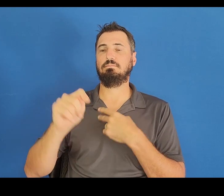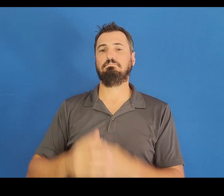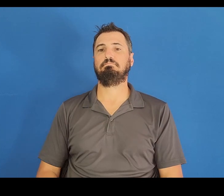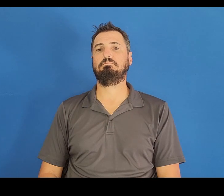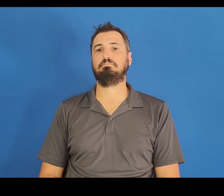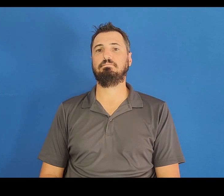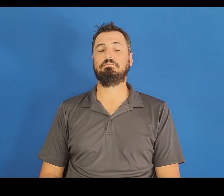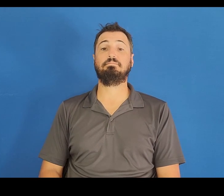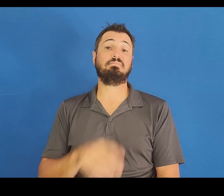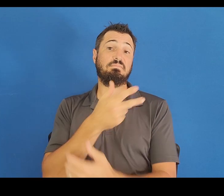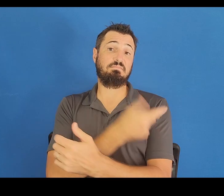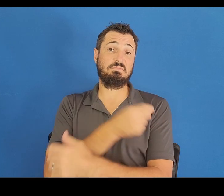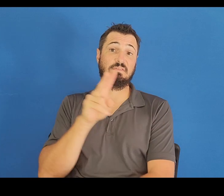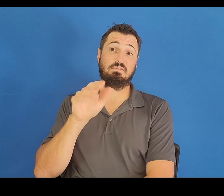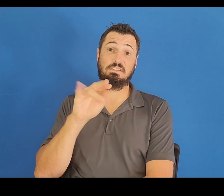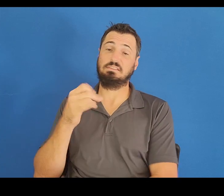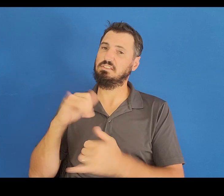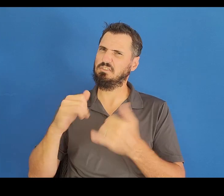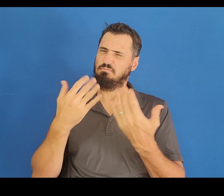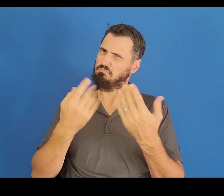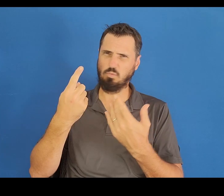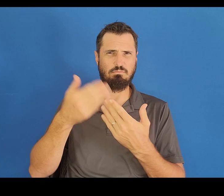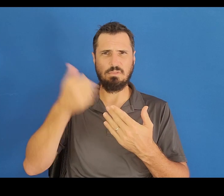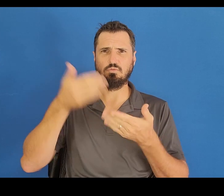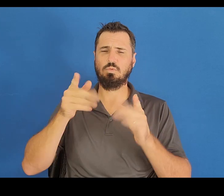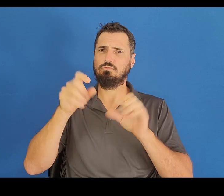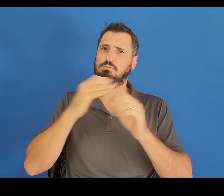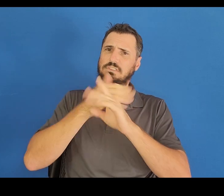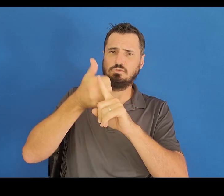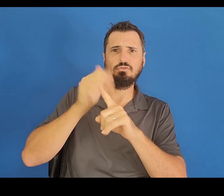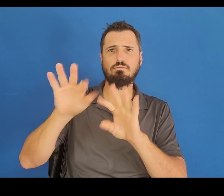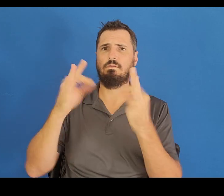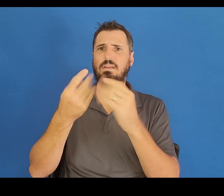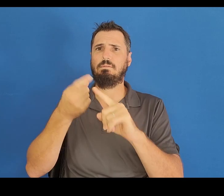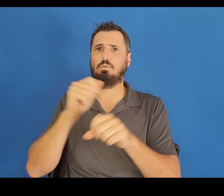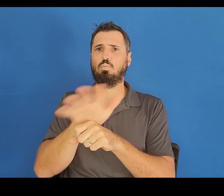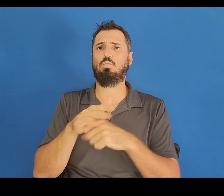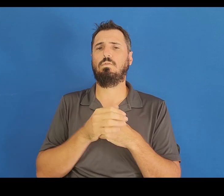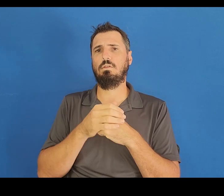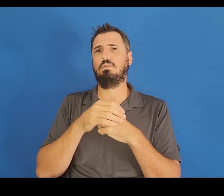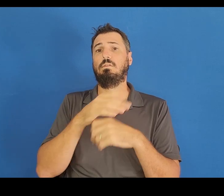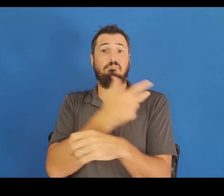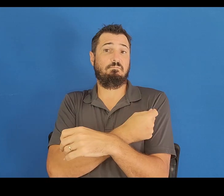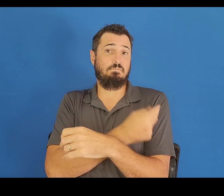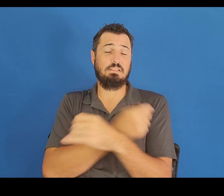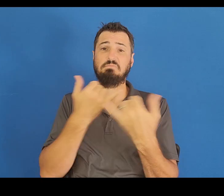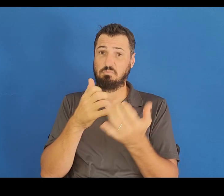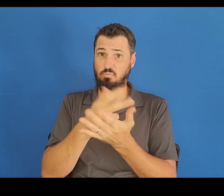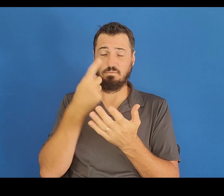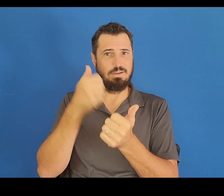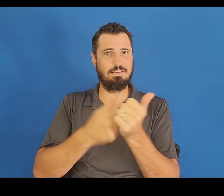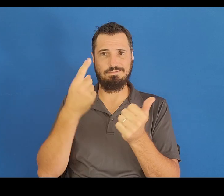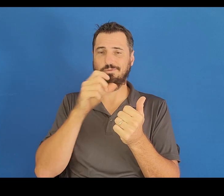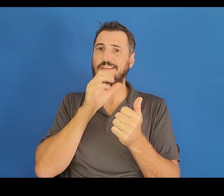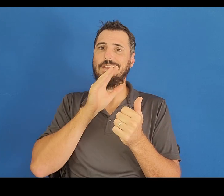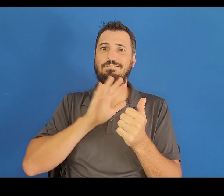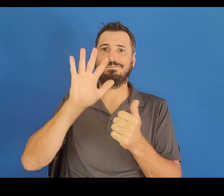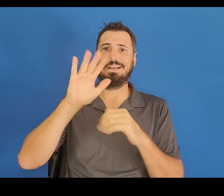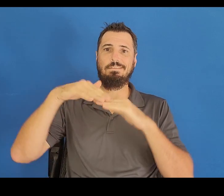Vaccines are still one of the most effective ways to protect yourself and your ohana from covid. Vaccines are currently approved for everyone ages 5 and up